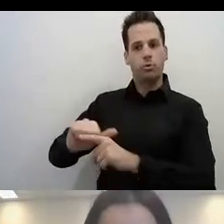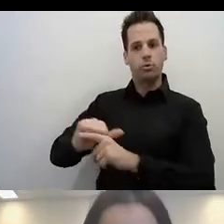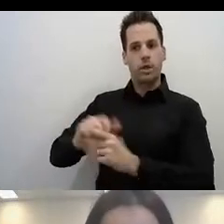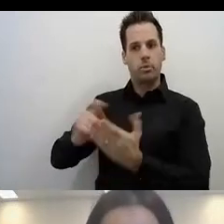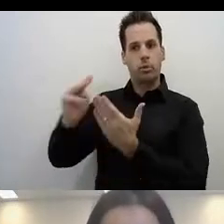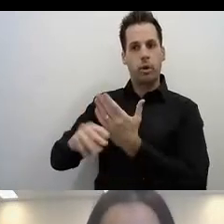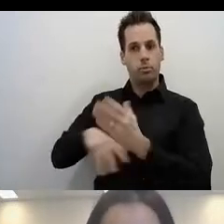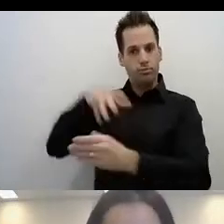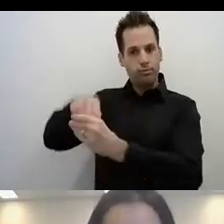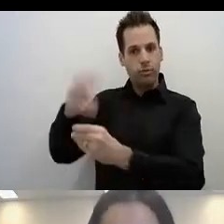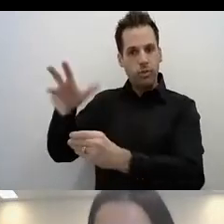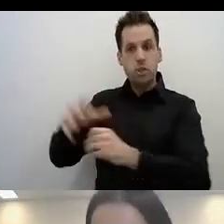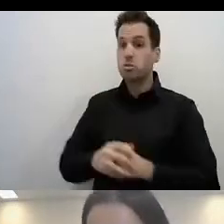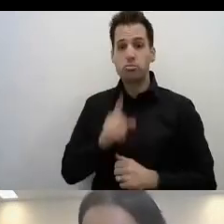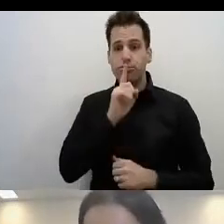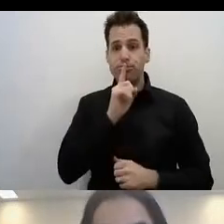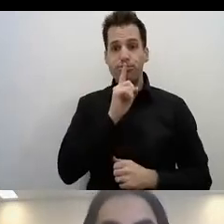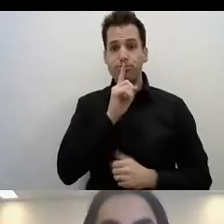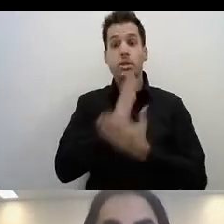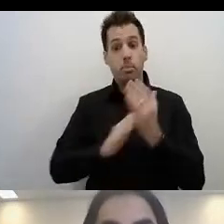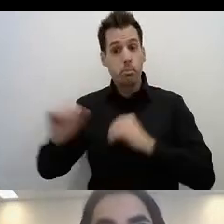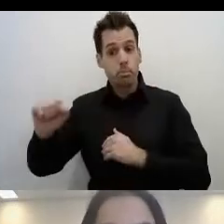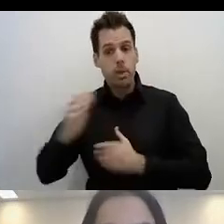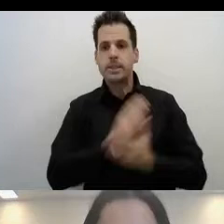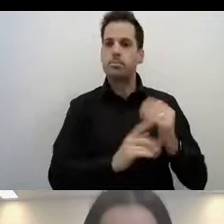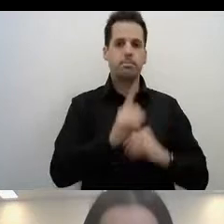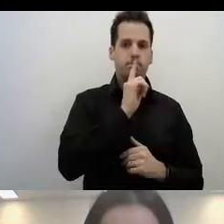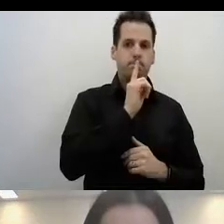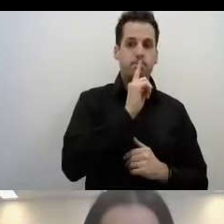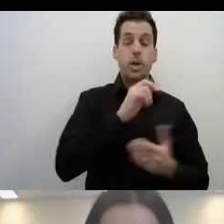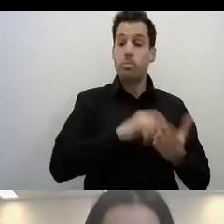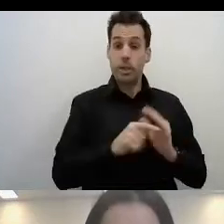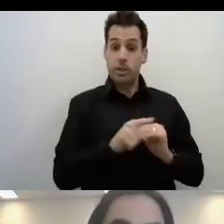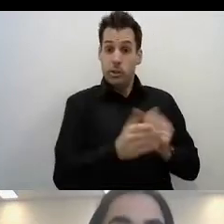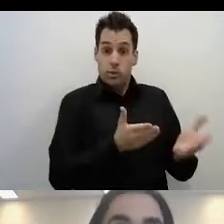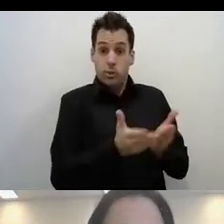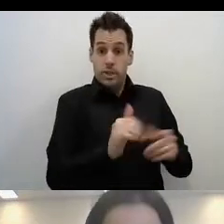what this means is that service animals can also be self-trained or uh trained through some sort of